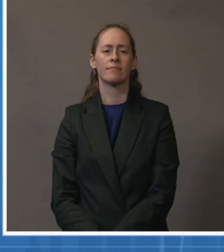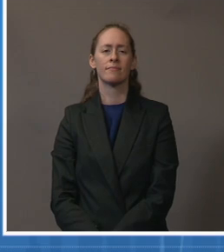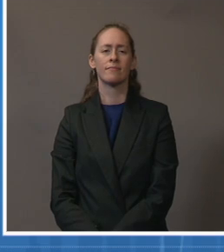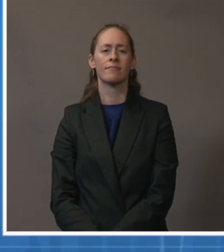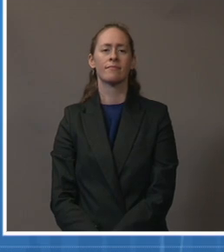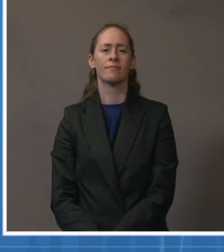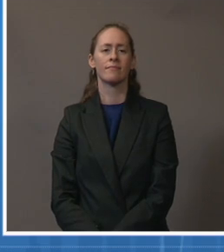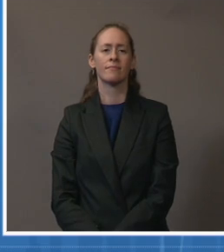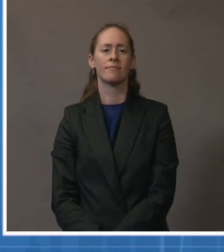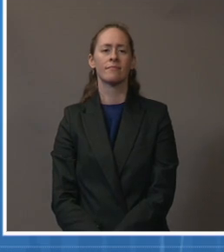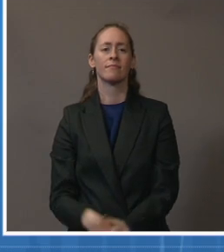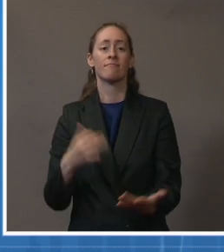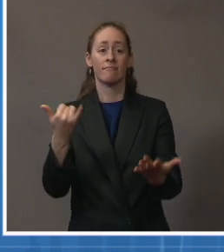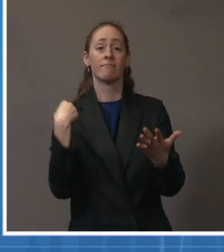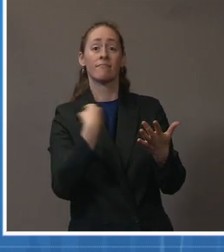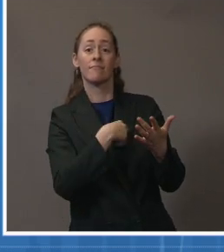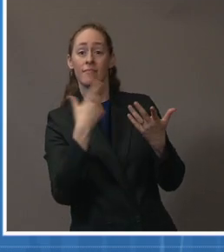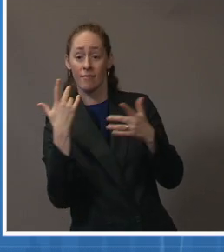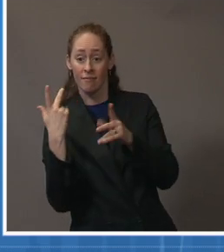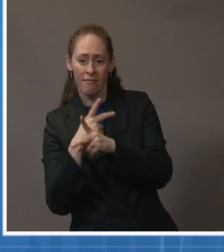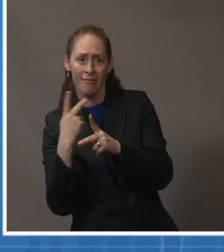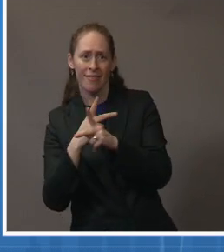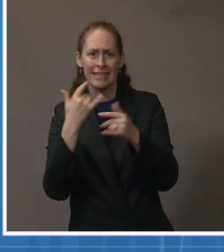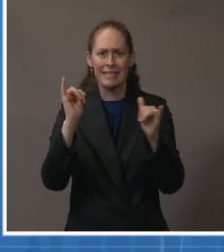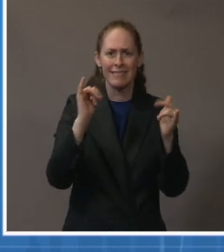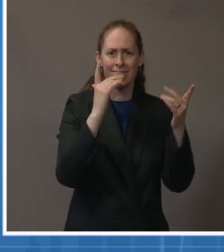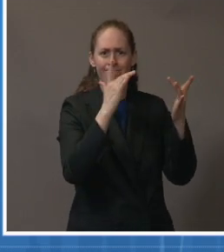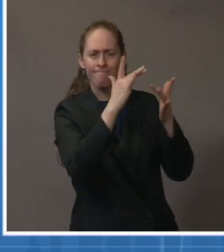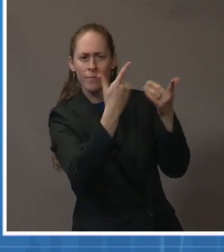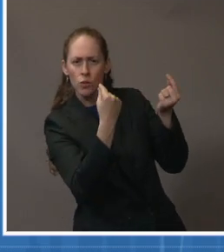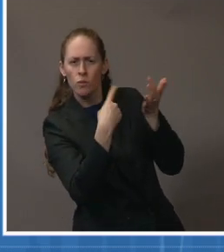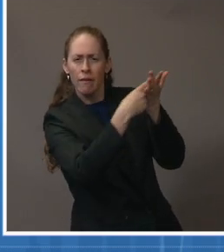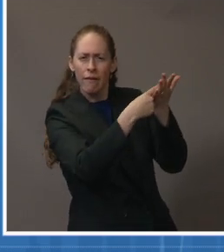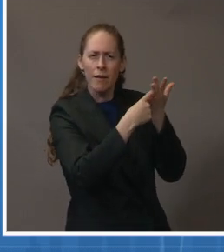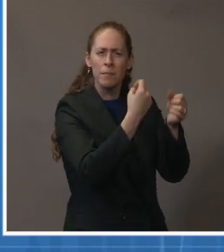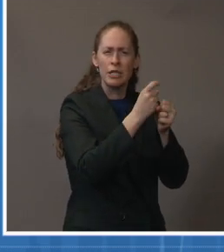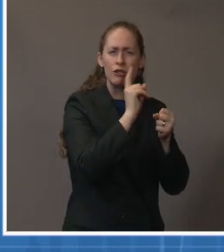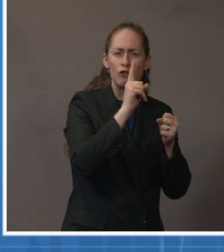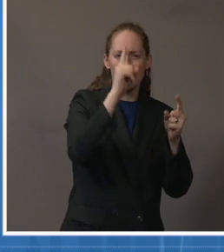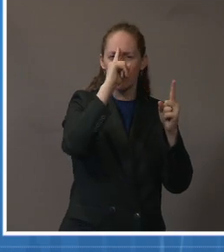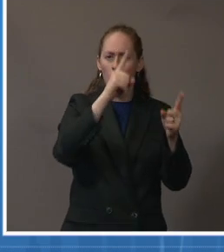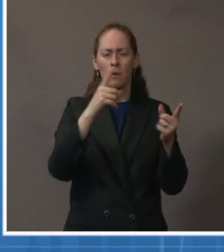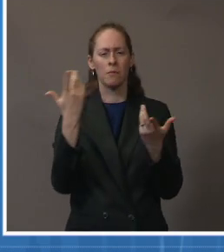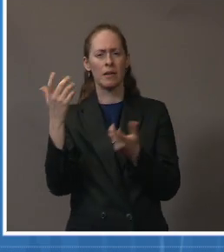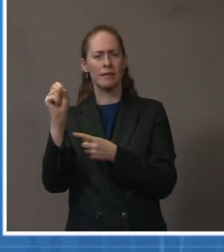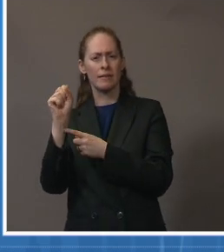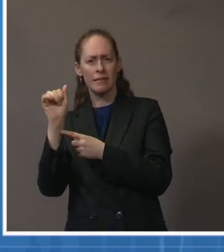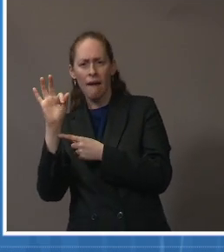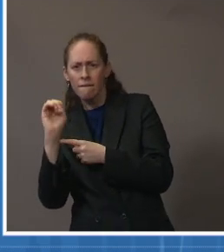like medical agencies, coordinating to ensure safety and regulatory information to share supply teams